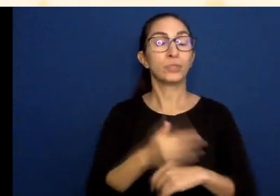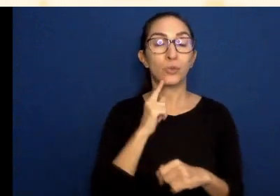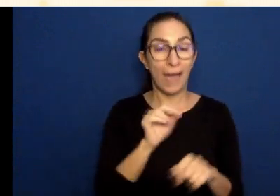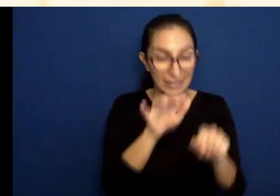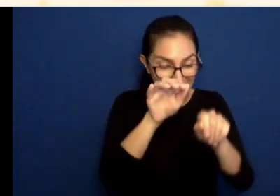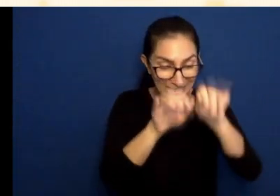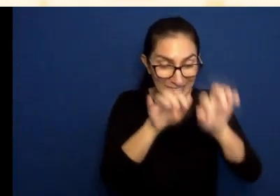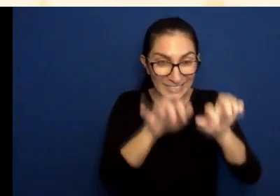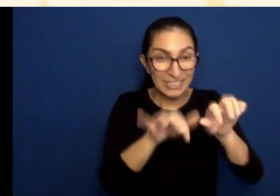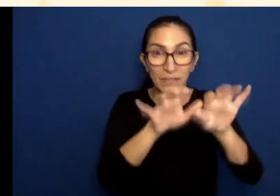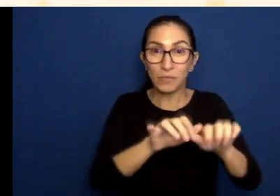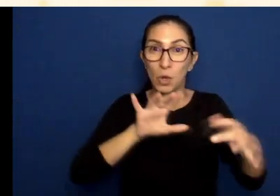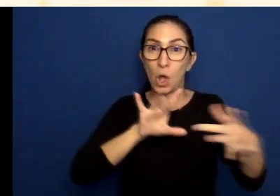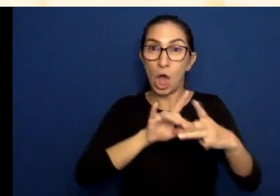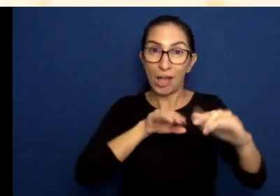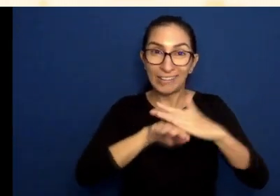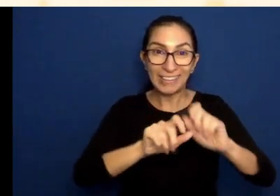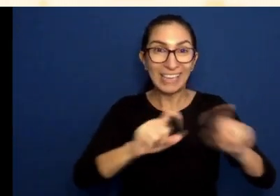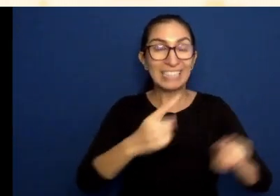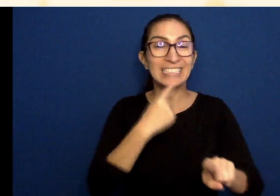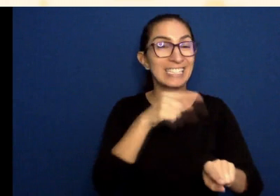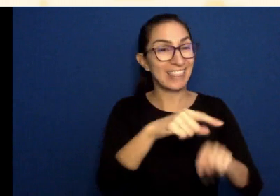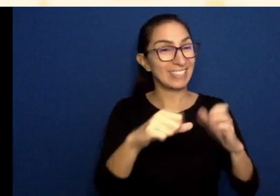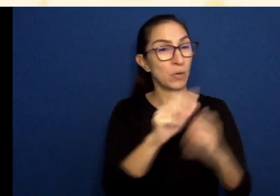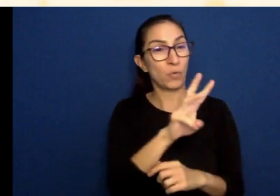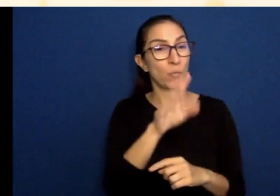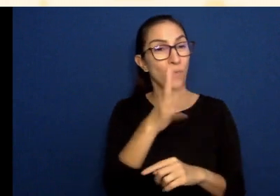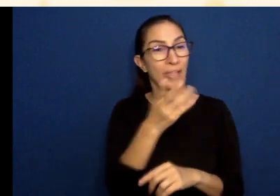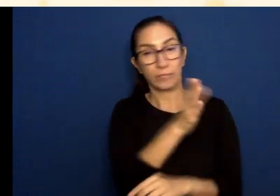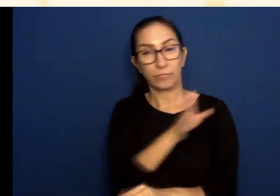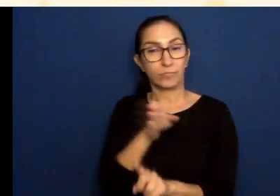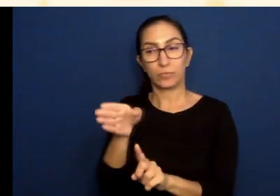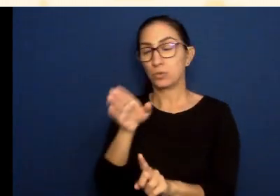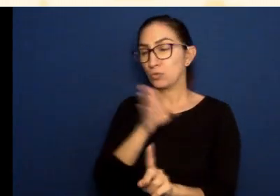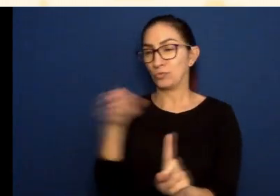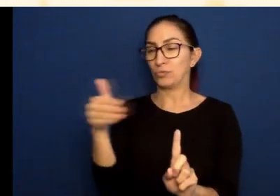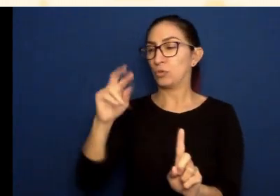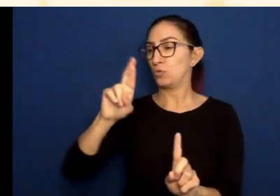of LA, you used to be able to access the LAX Wi-Fi. However, this is what it says.